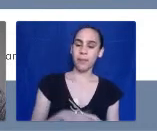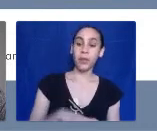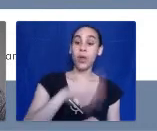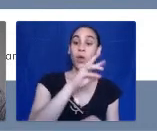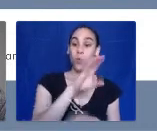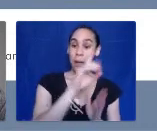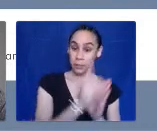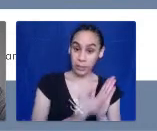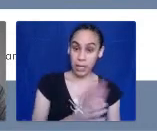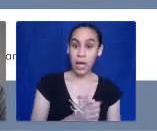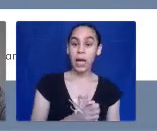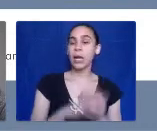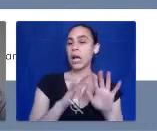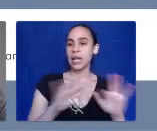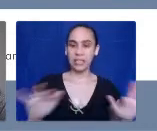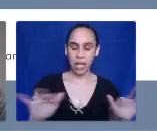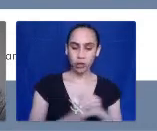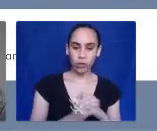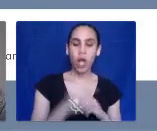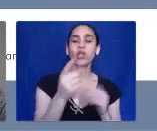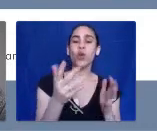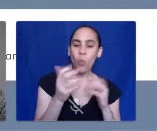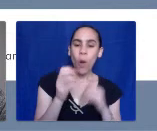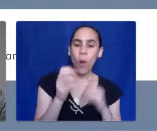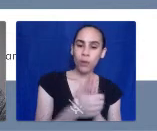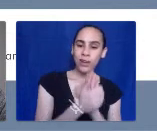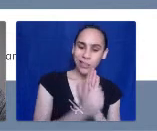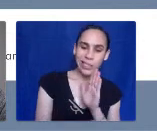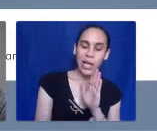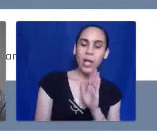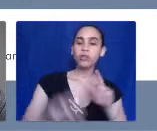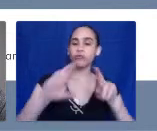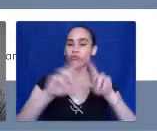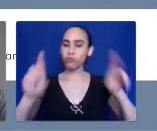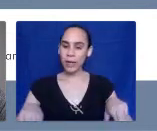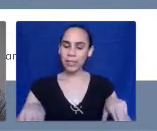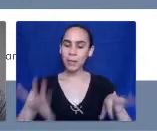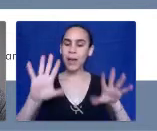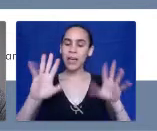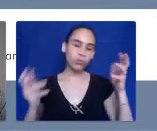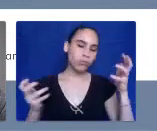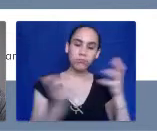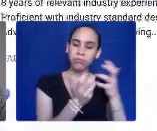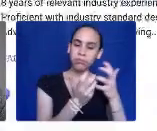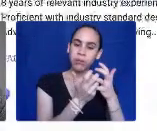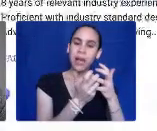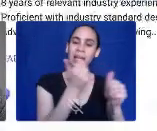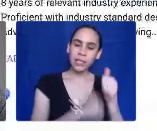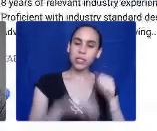sketch etc you want your skills and your resume to be tailored for each job you're applying for okay